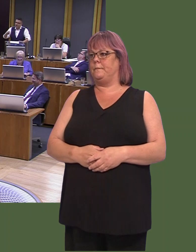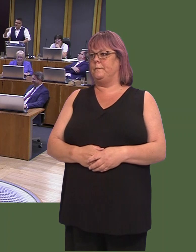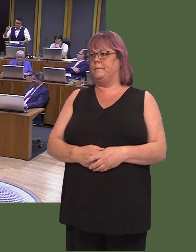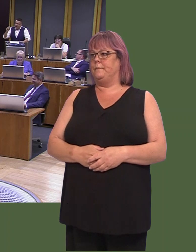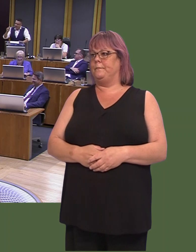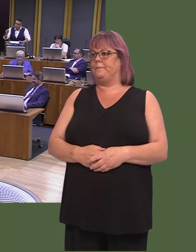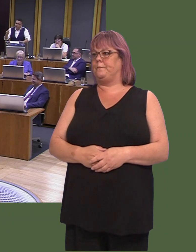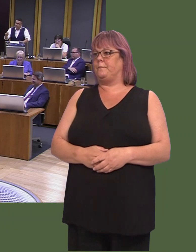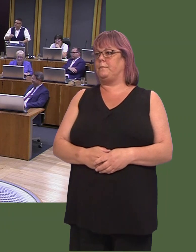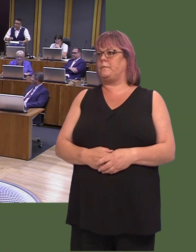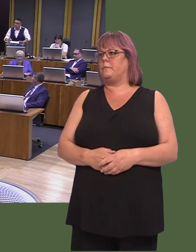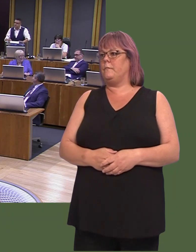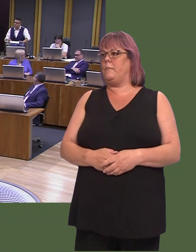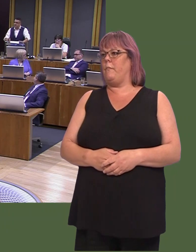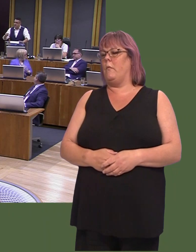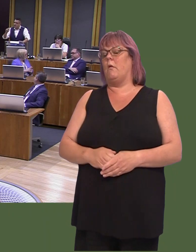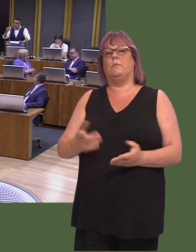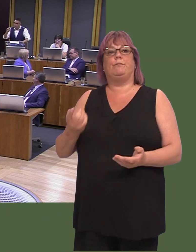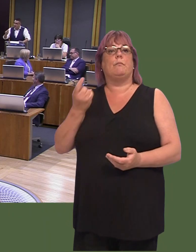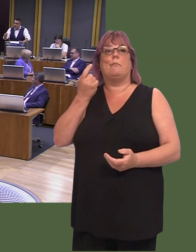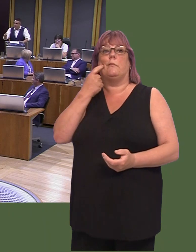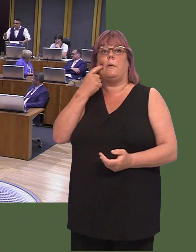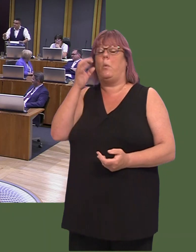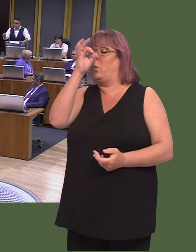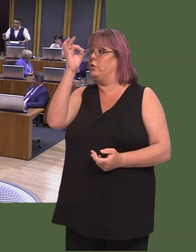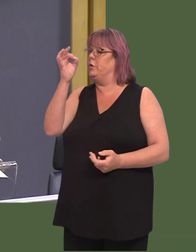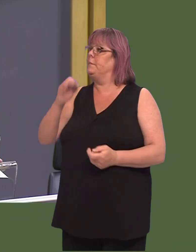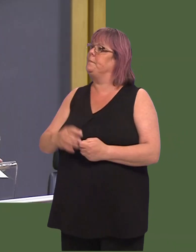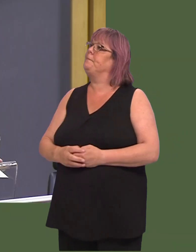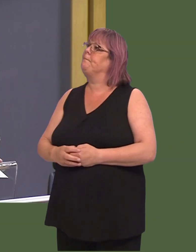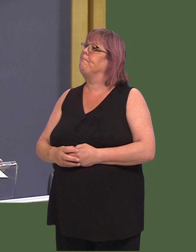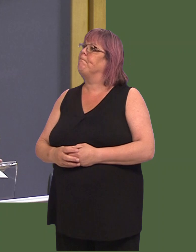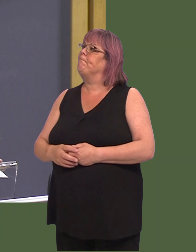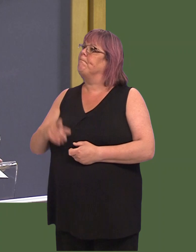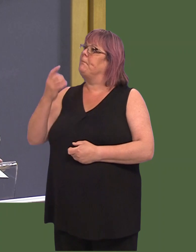Neil McEvoy AM: How could you voteó? [Interruption.] A very simple question to answer this week.